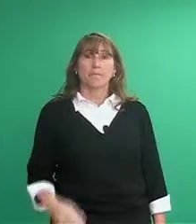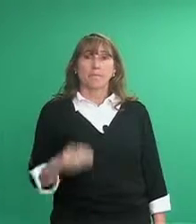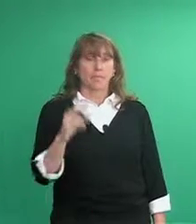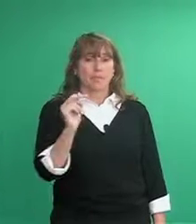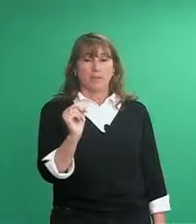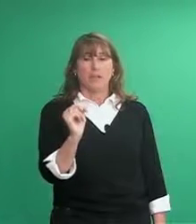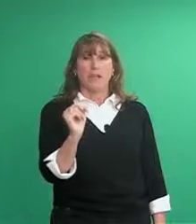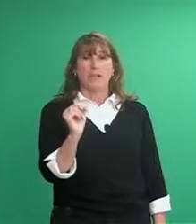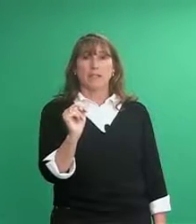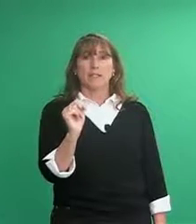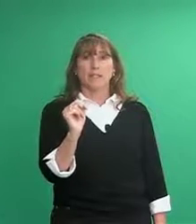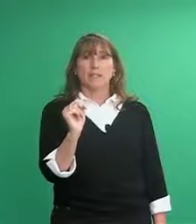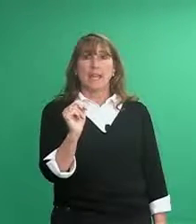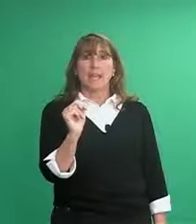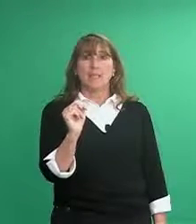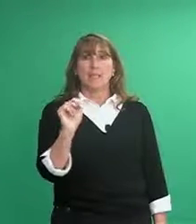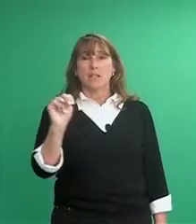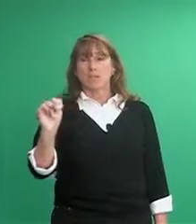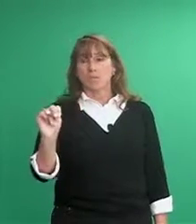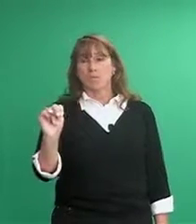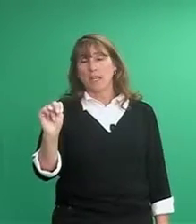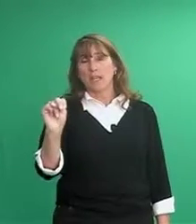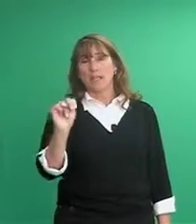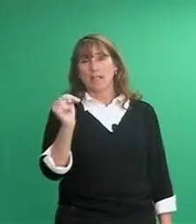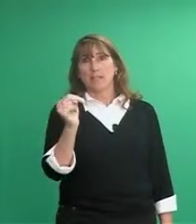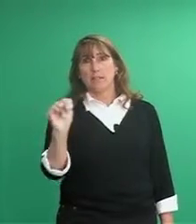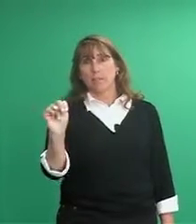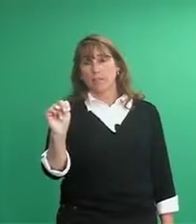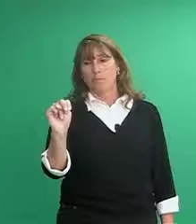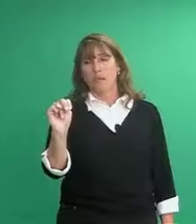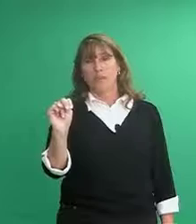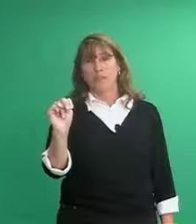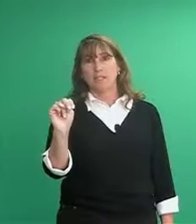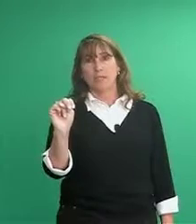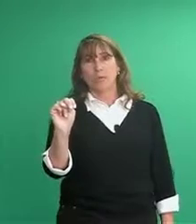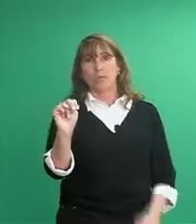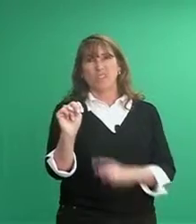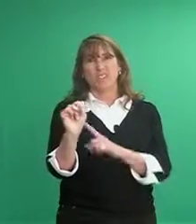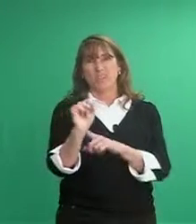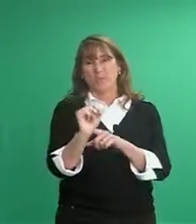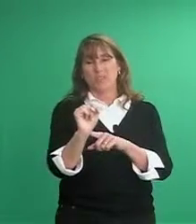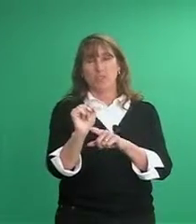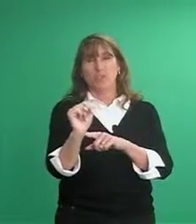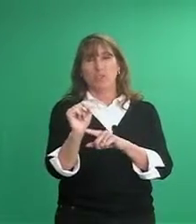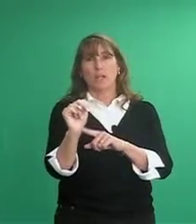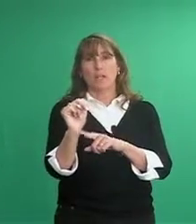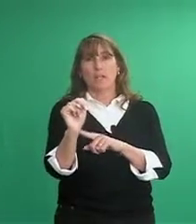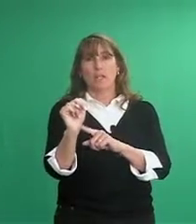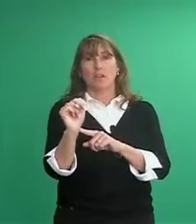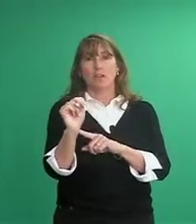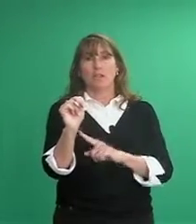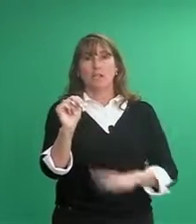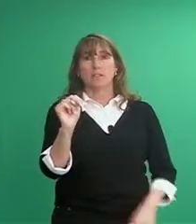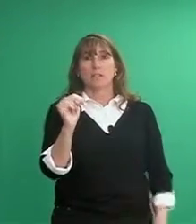you got it with the N. Notice my hand isn't palm facing forward, puts too much strain right here on your wrist